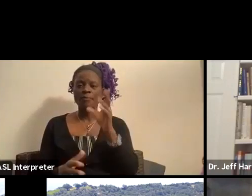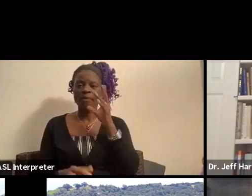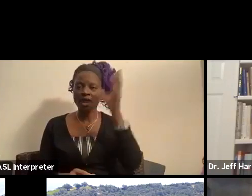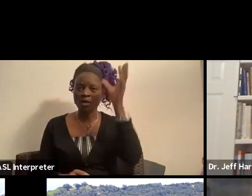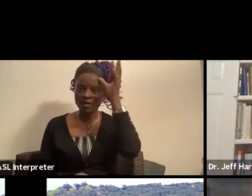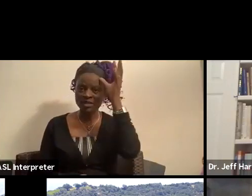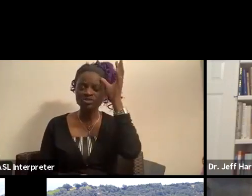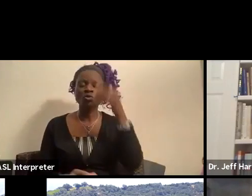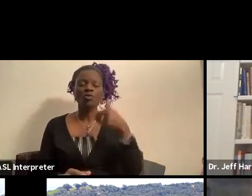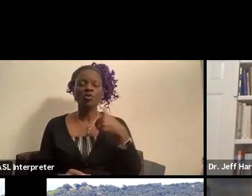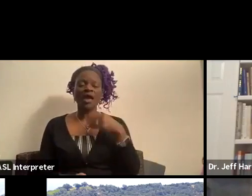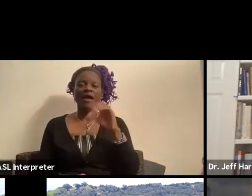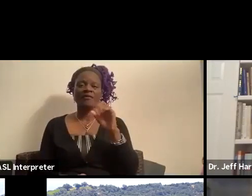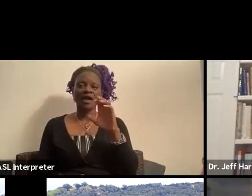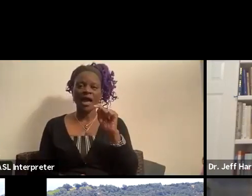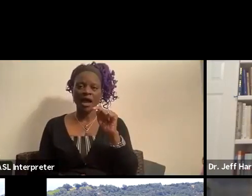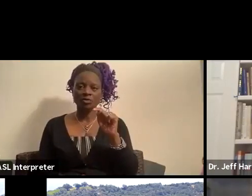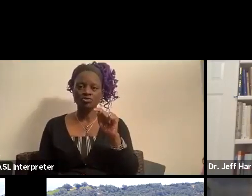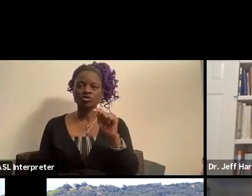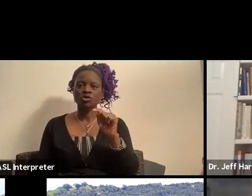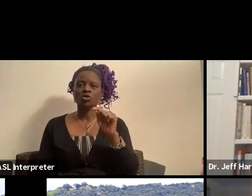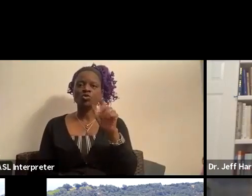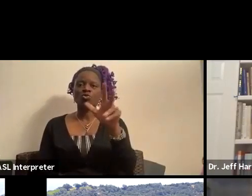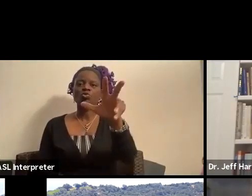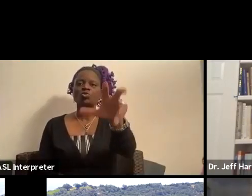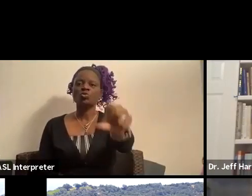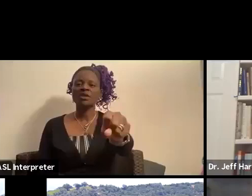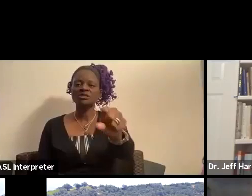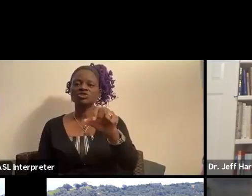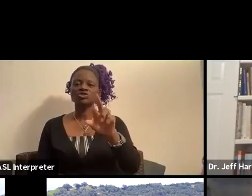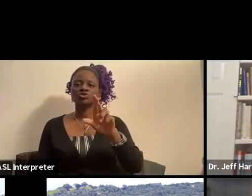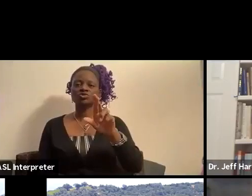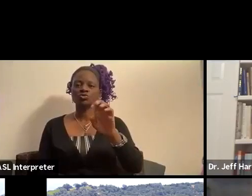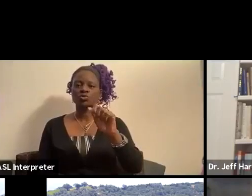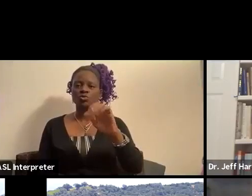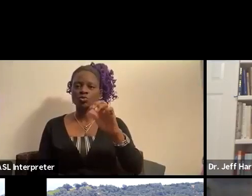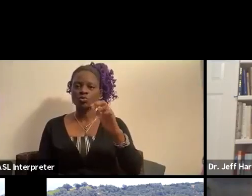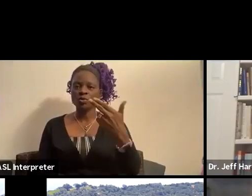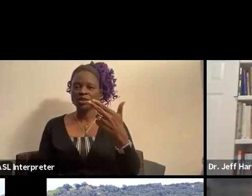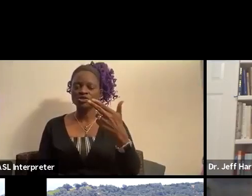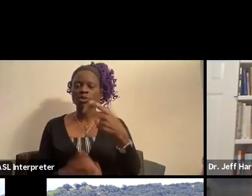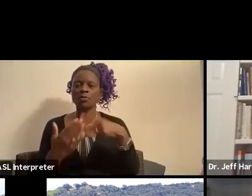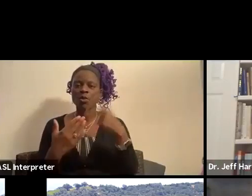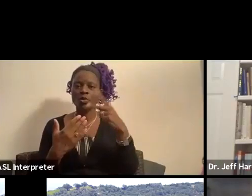students and student activities for teachers so that they can connect with social emotional development for their children.